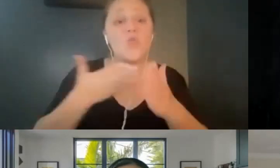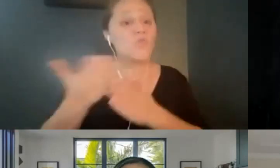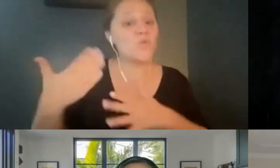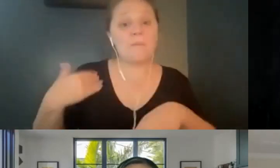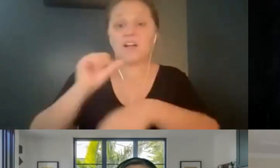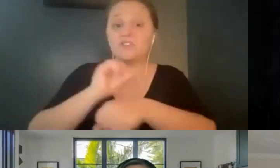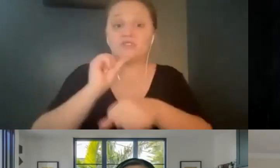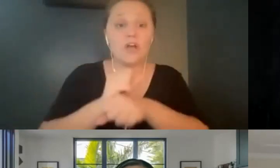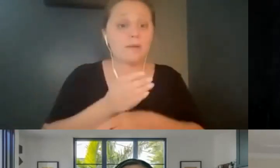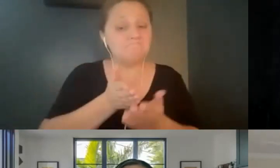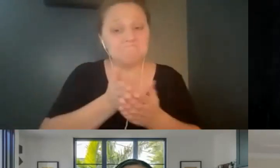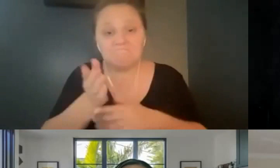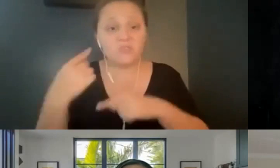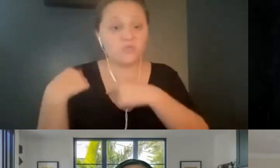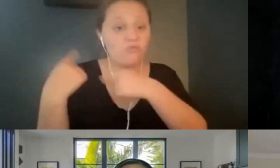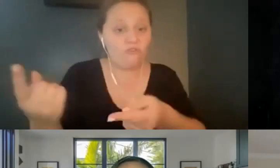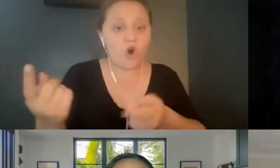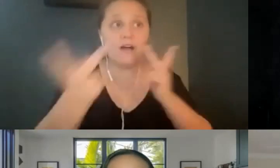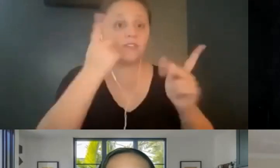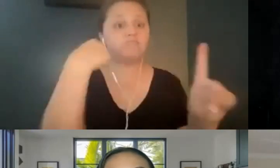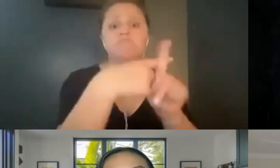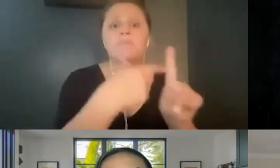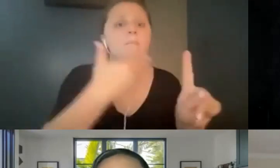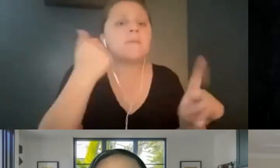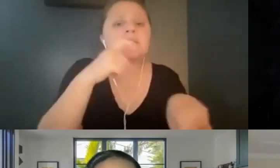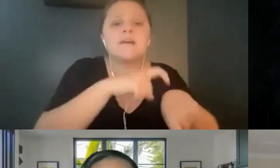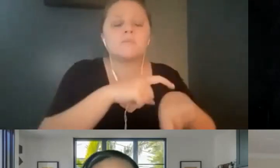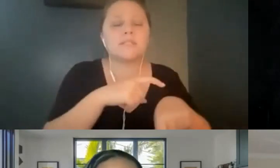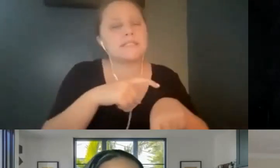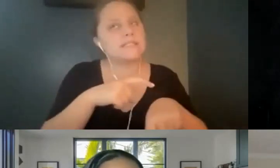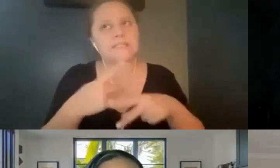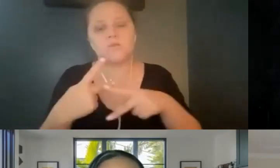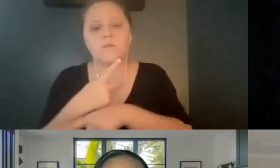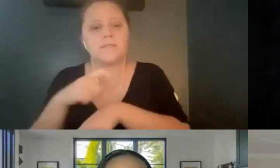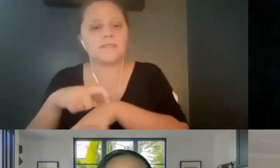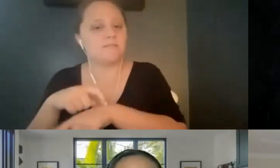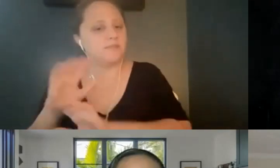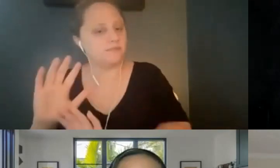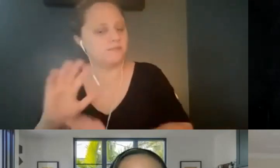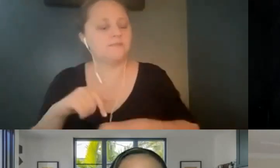I have seen the best of times and the worst of times. I've seen employers